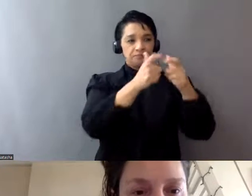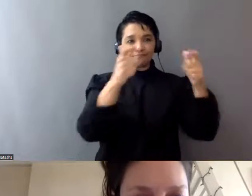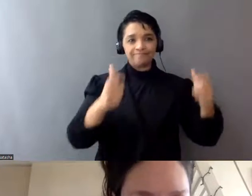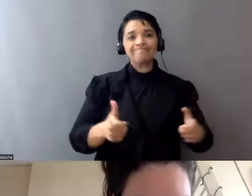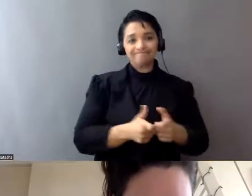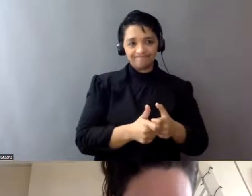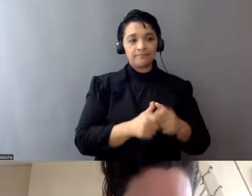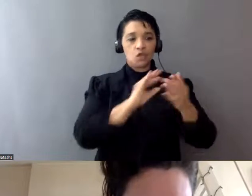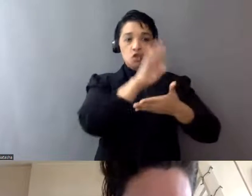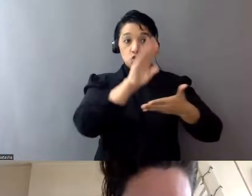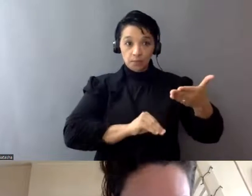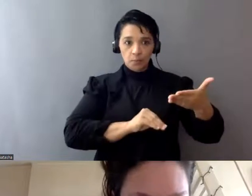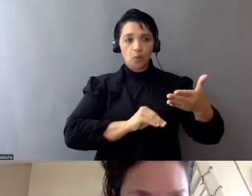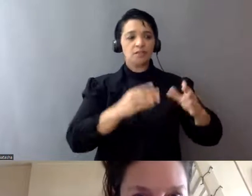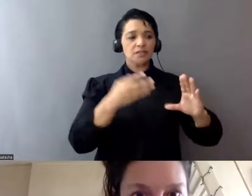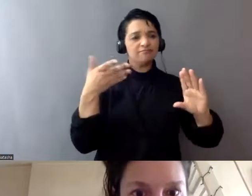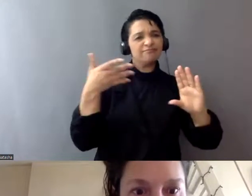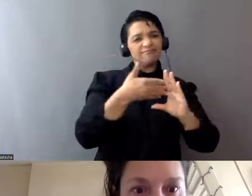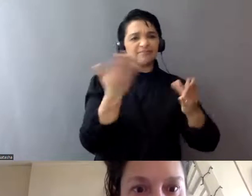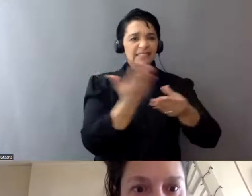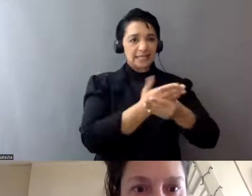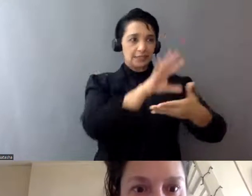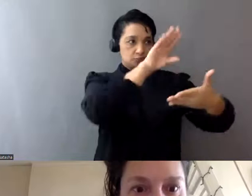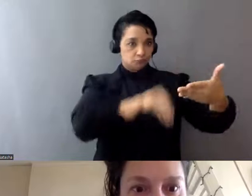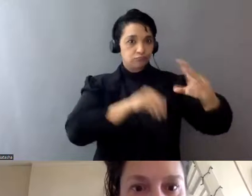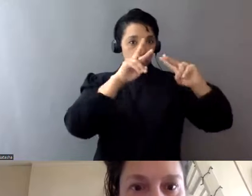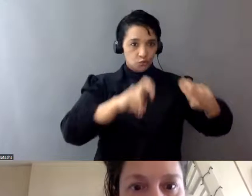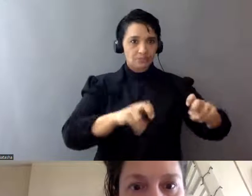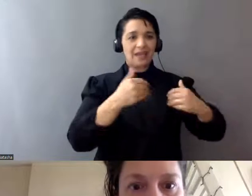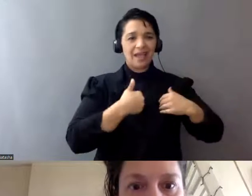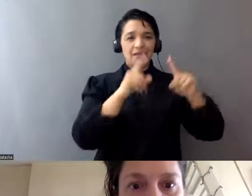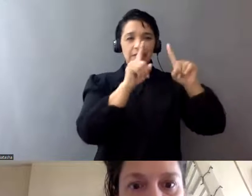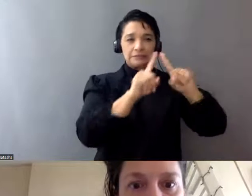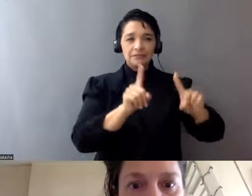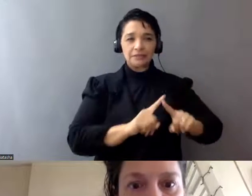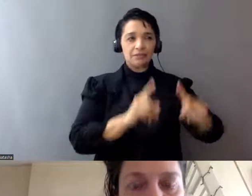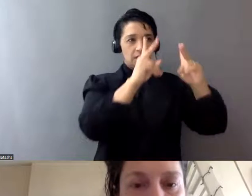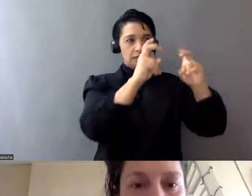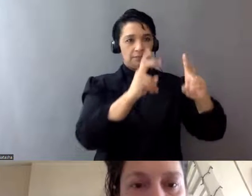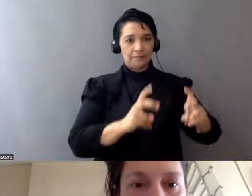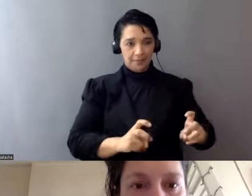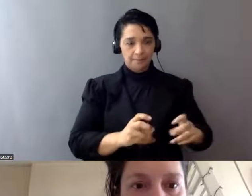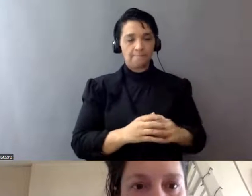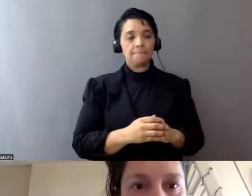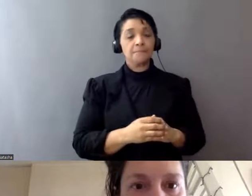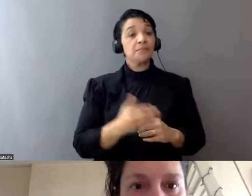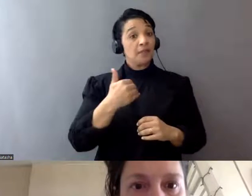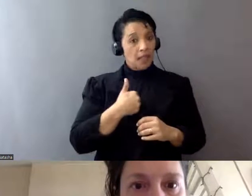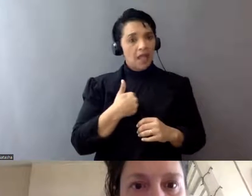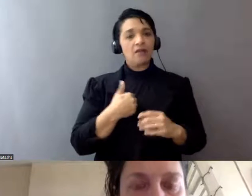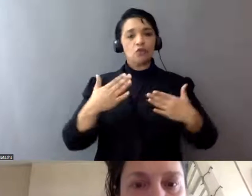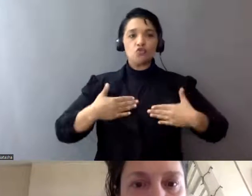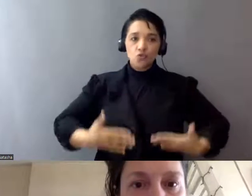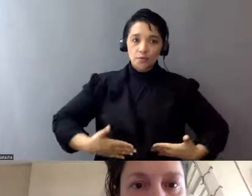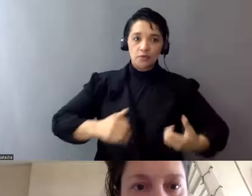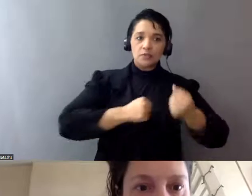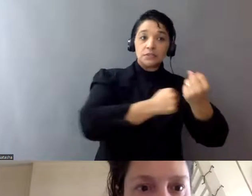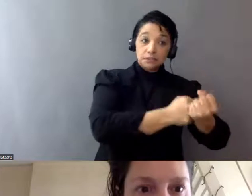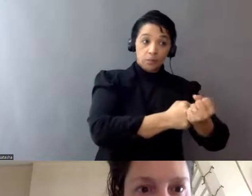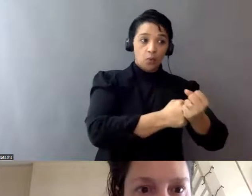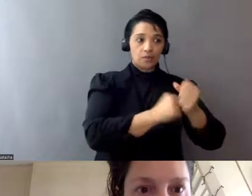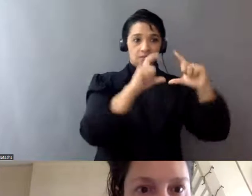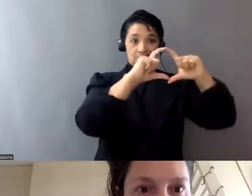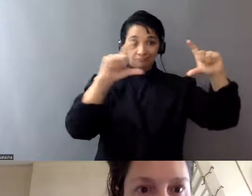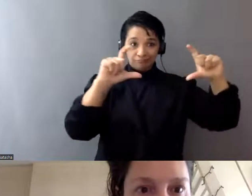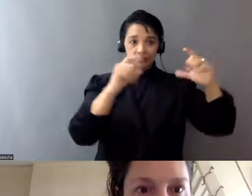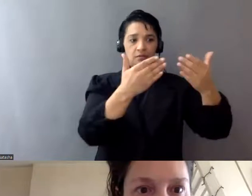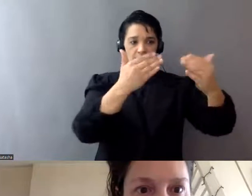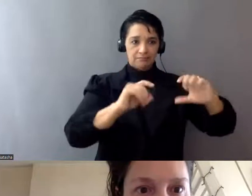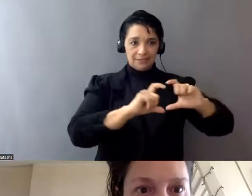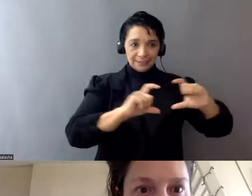and there were, I believe some reports on humanitarian support and disaster.